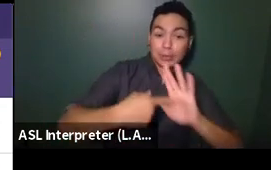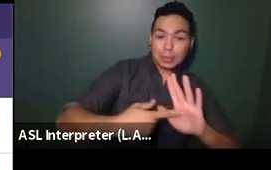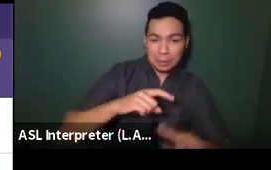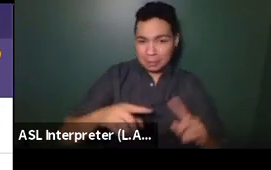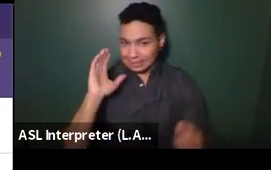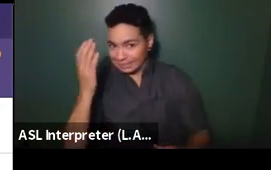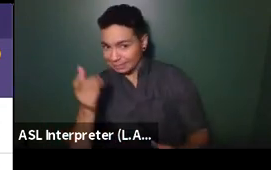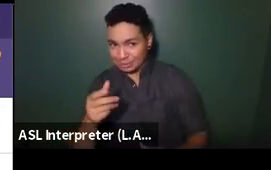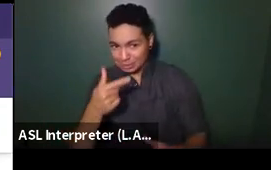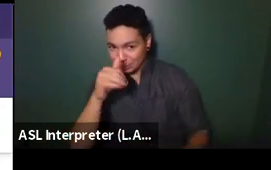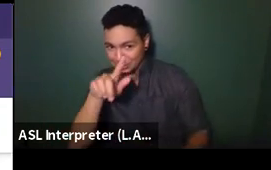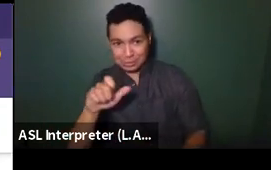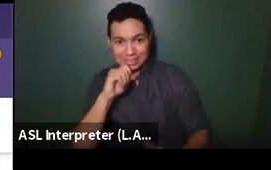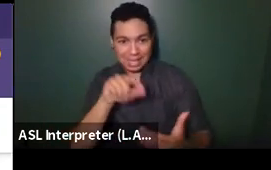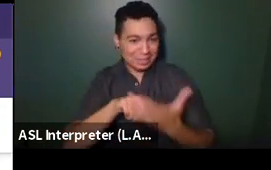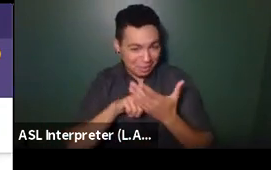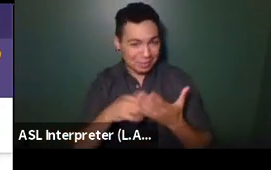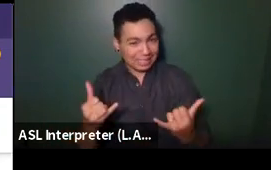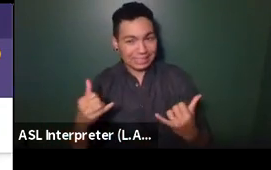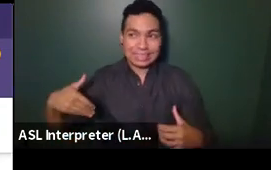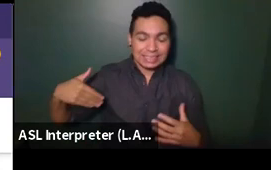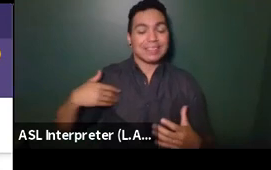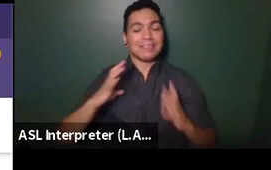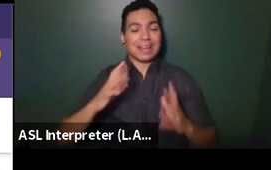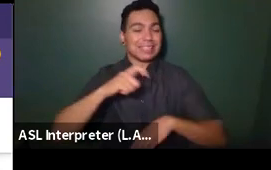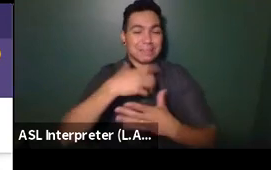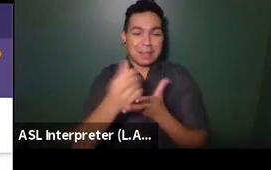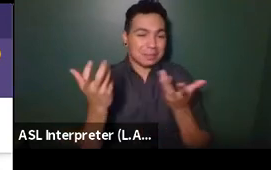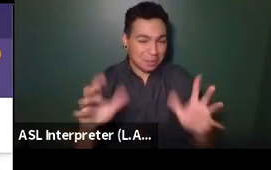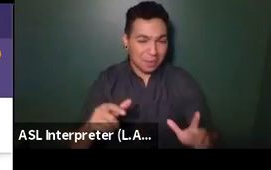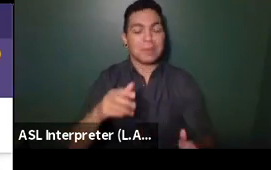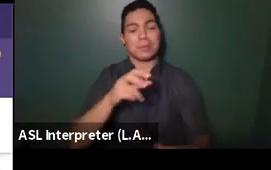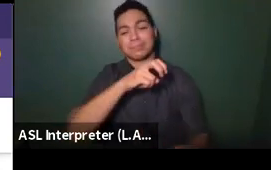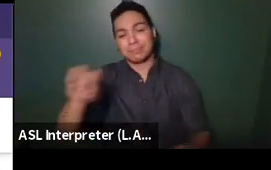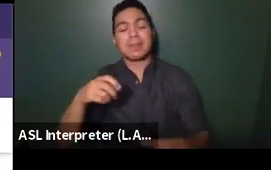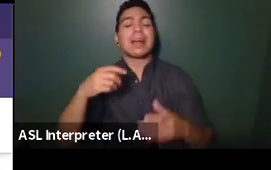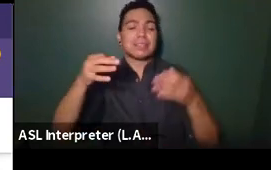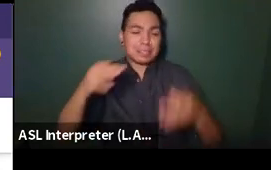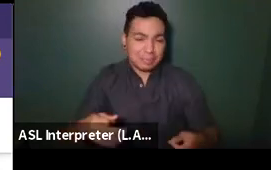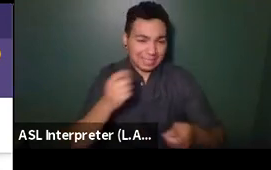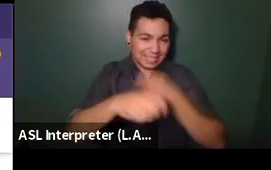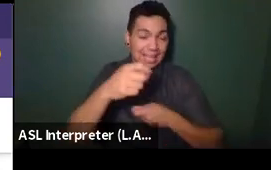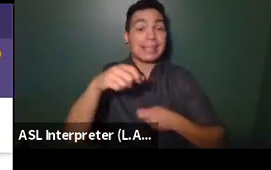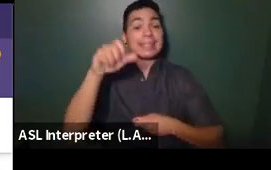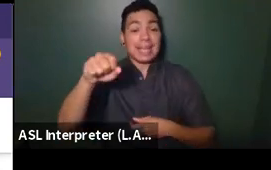Katherine Livick - ESD 112: Because we have a limited amount of time. But yes, he can Unsubmit, he can re-edit the same document ,and he can turn it in again.